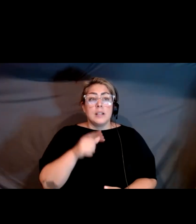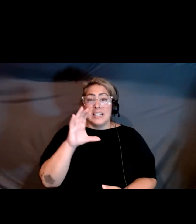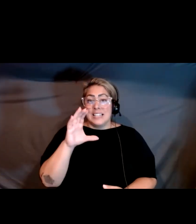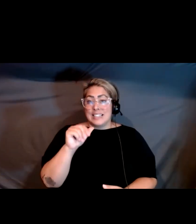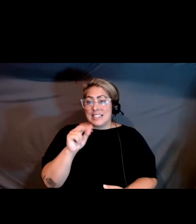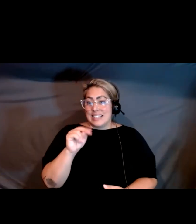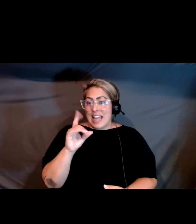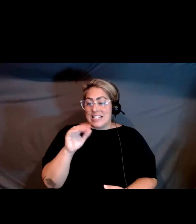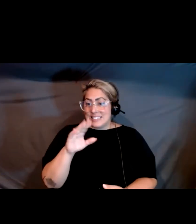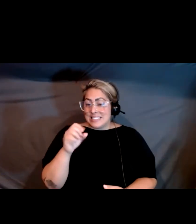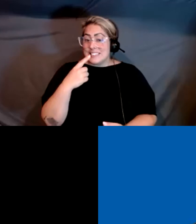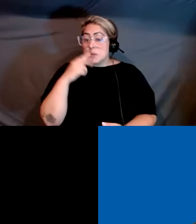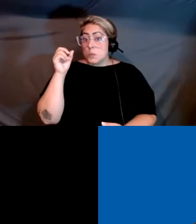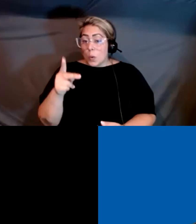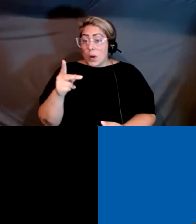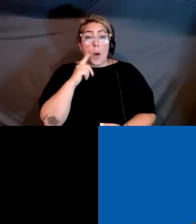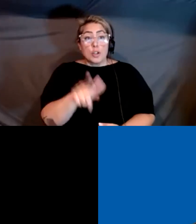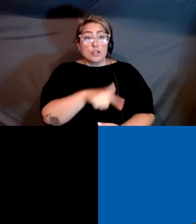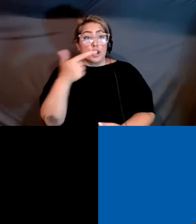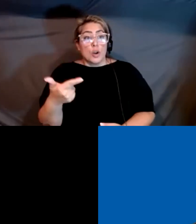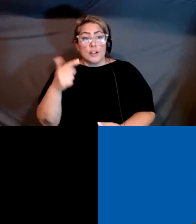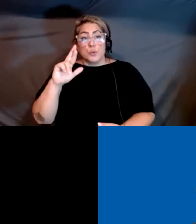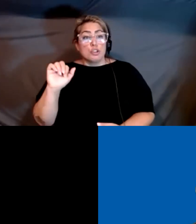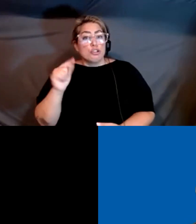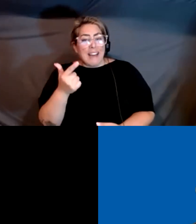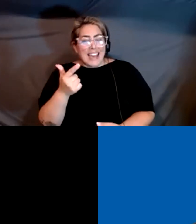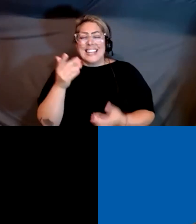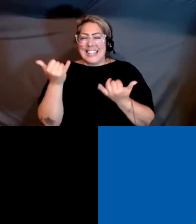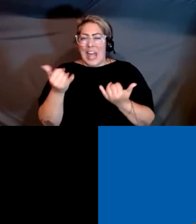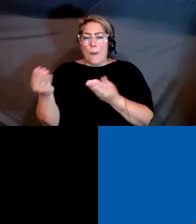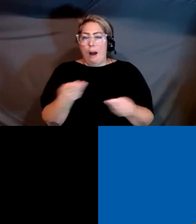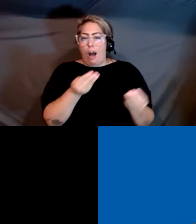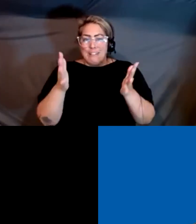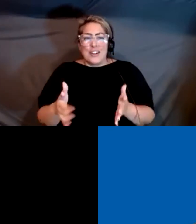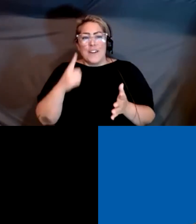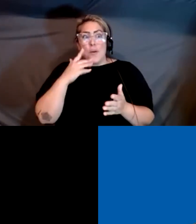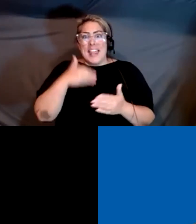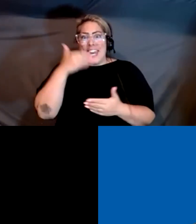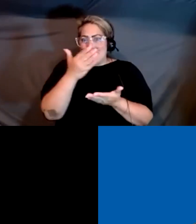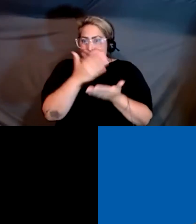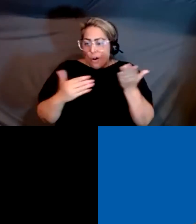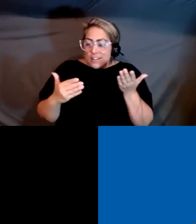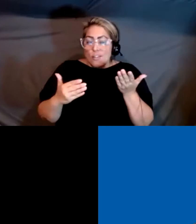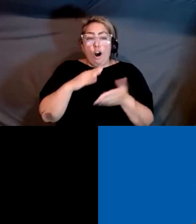to Greg to help us moderate the next Section what